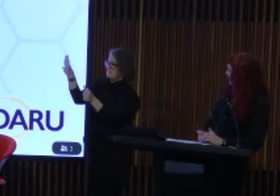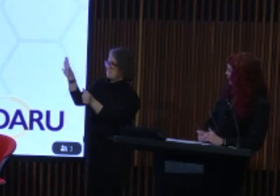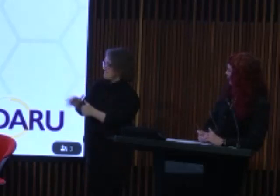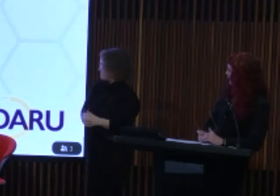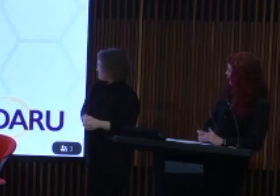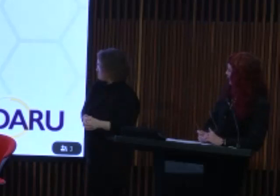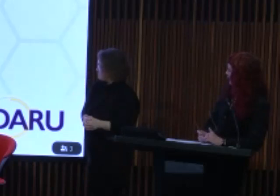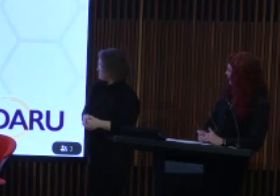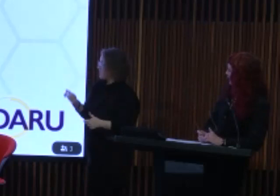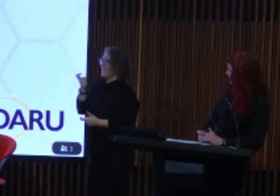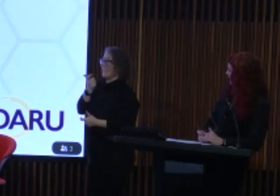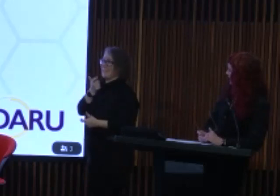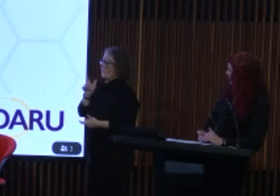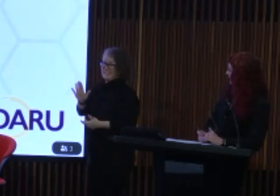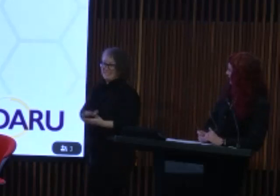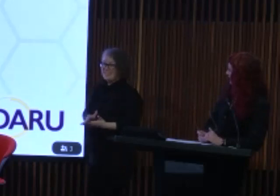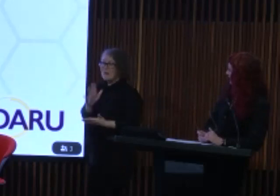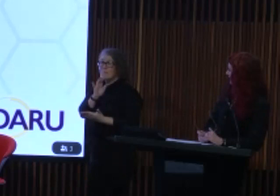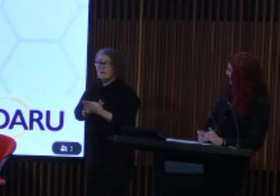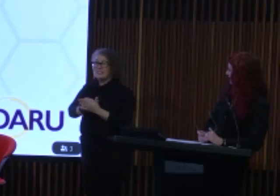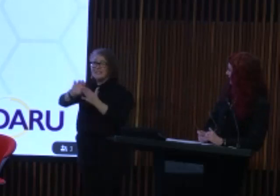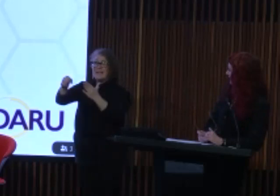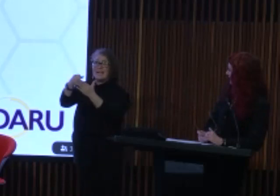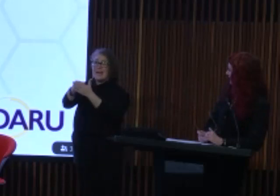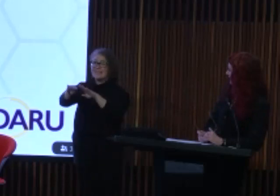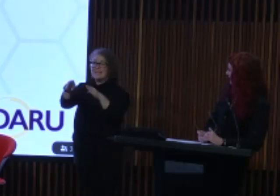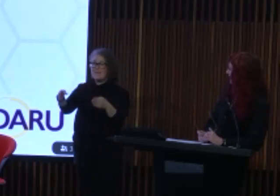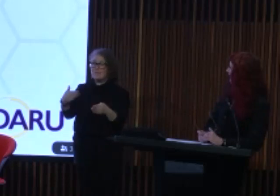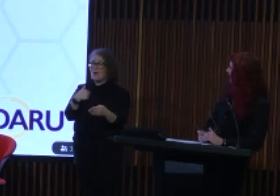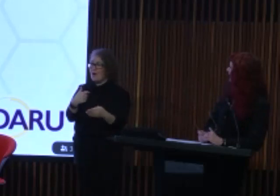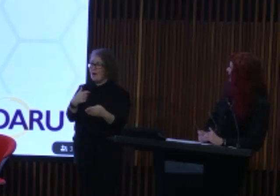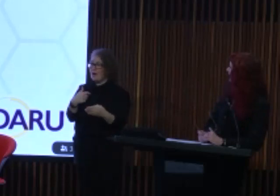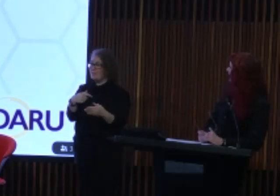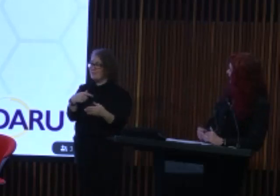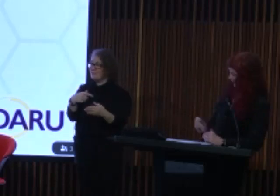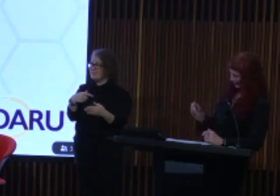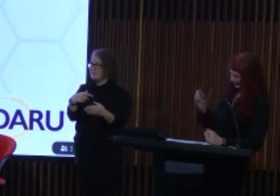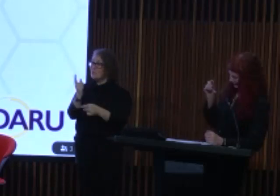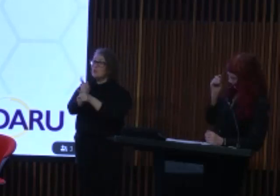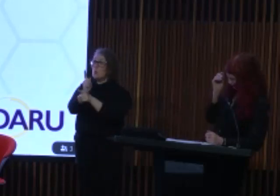Yeah. So apologies to the last table. I talked too much and I know I was supposed to listen,